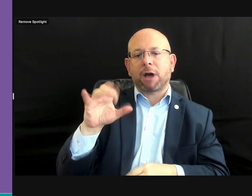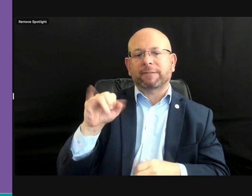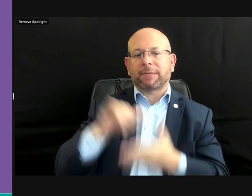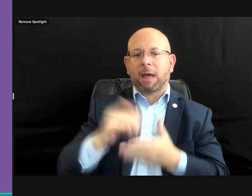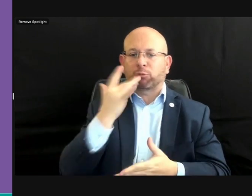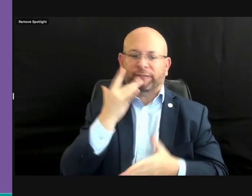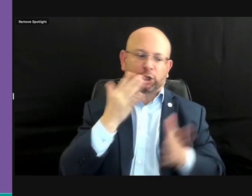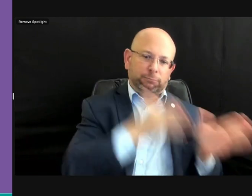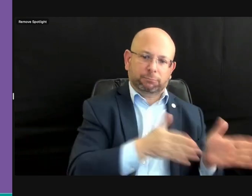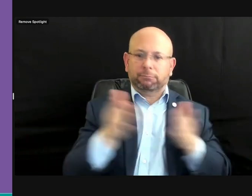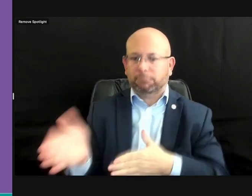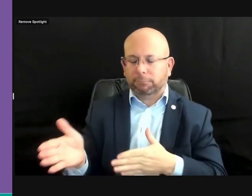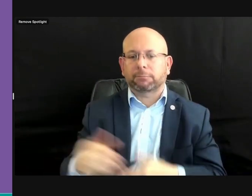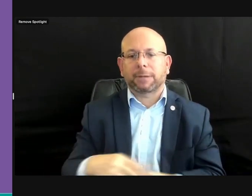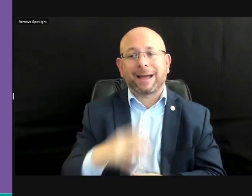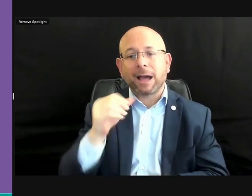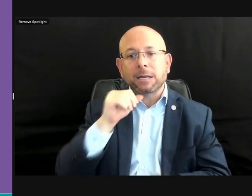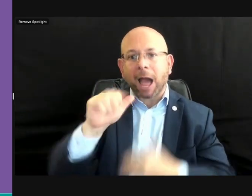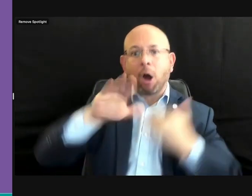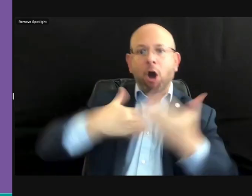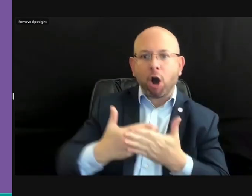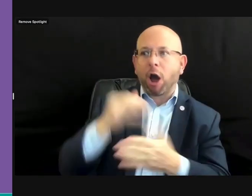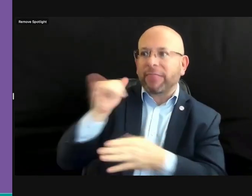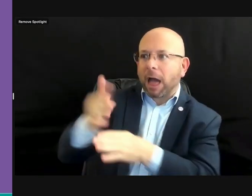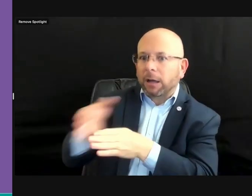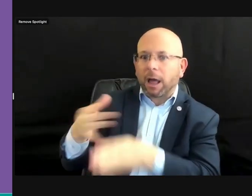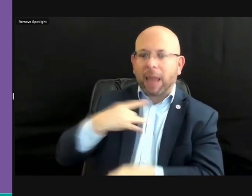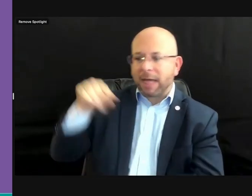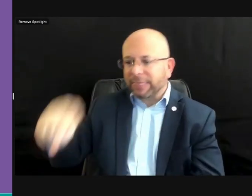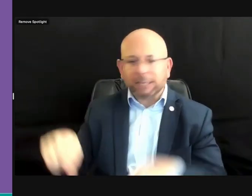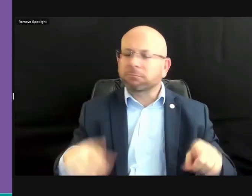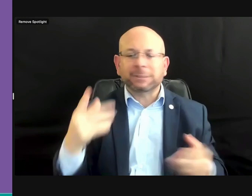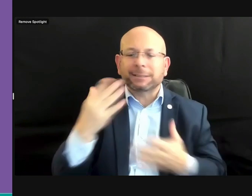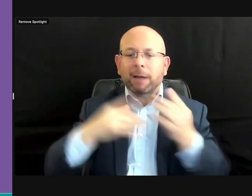And so they may prefer CART because they value the accuracy over the time lag.